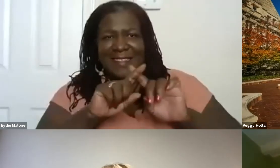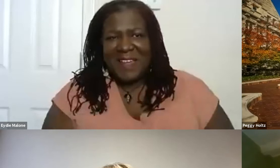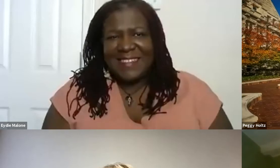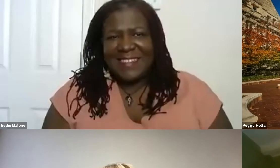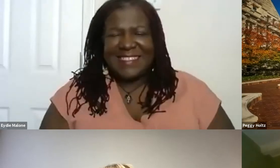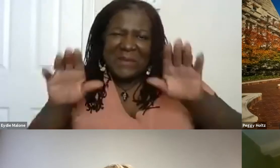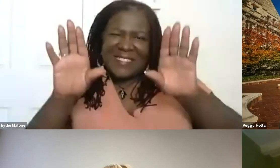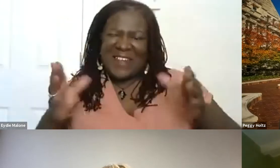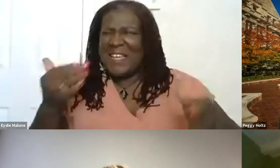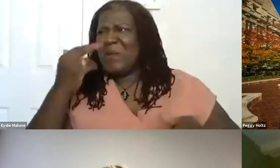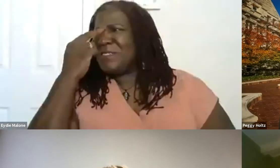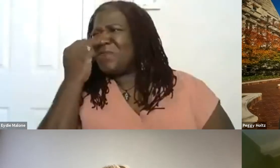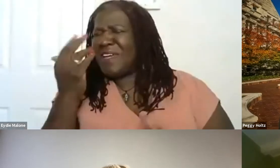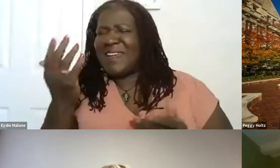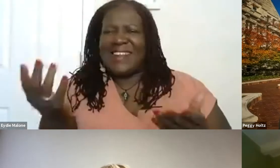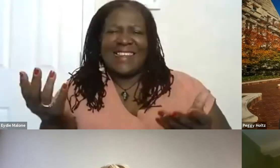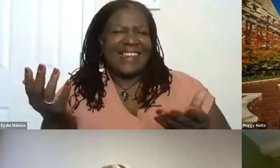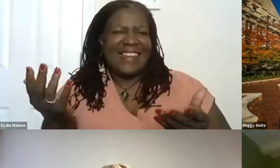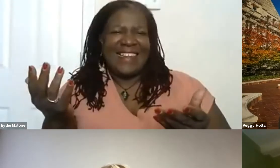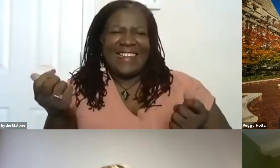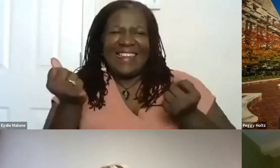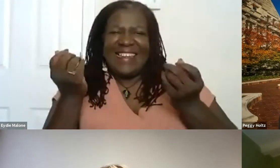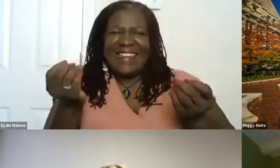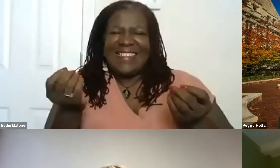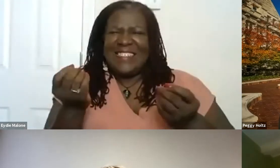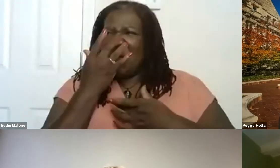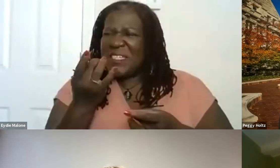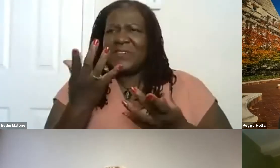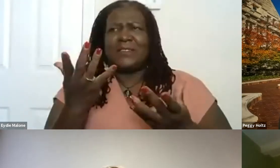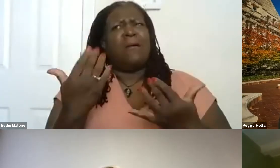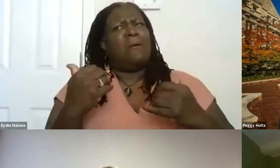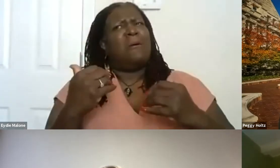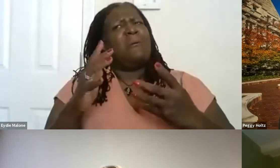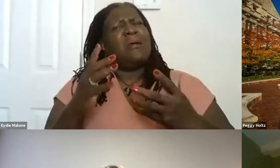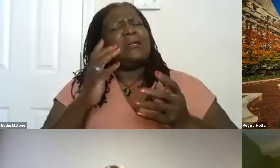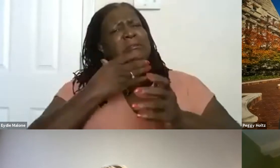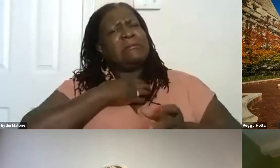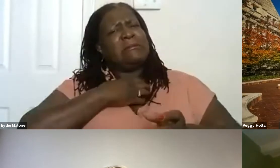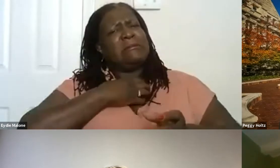funny. He was so craving that interaction that it was fantastic to watch it.